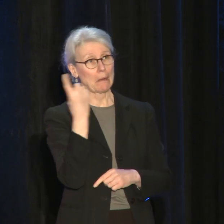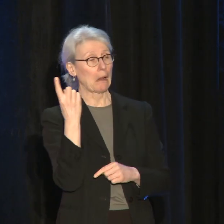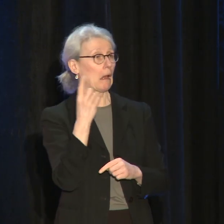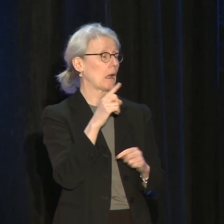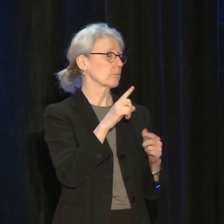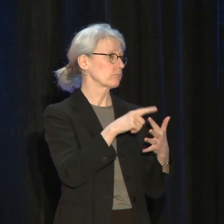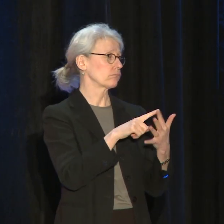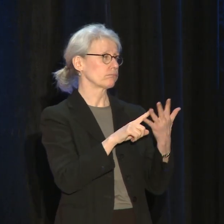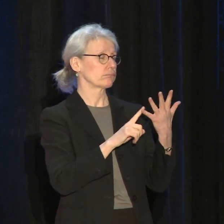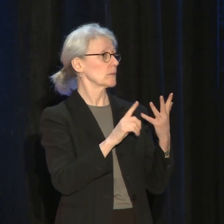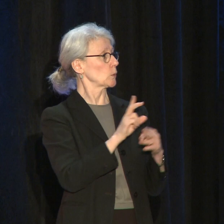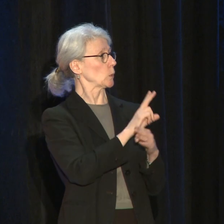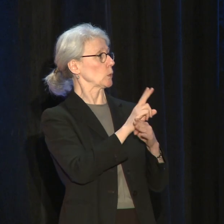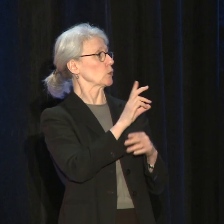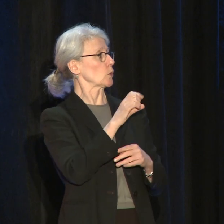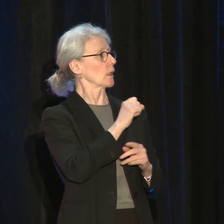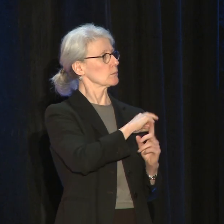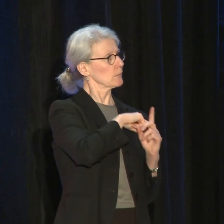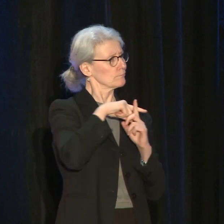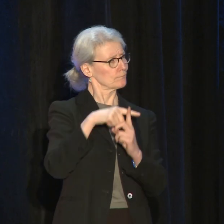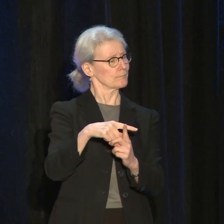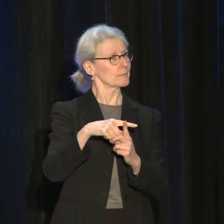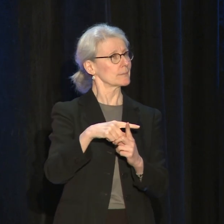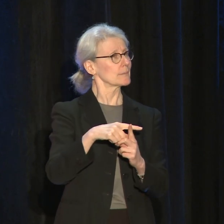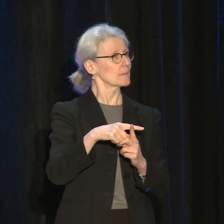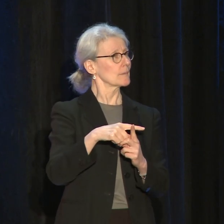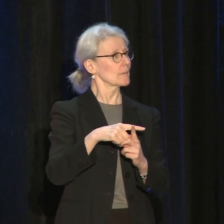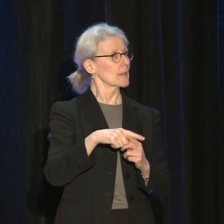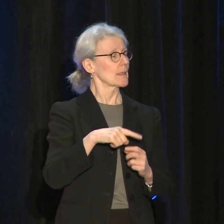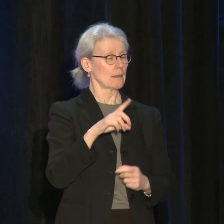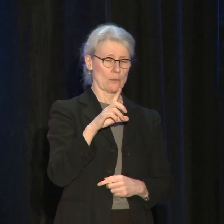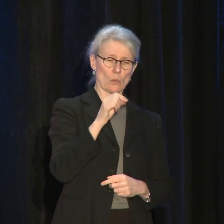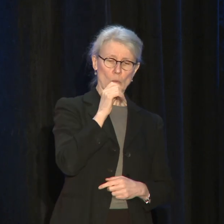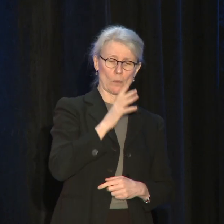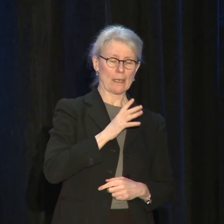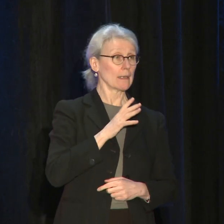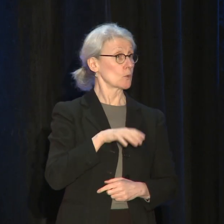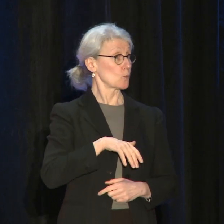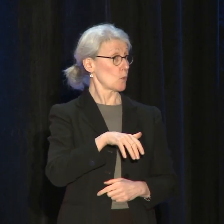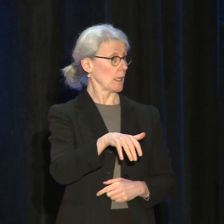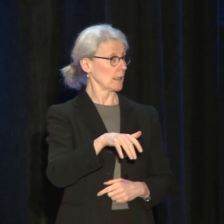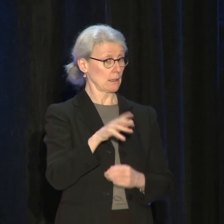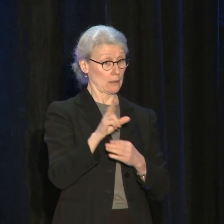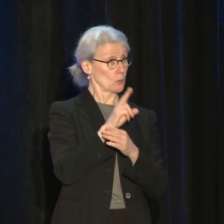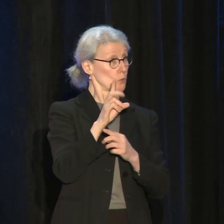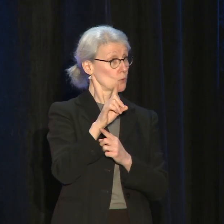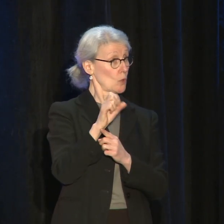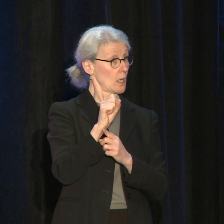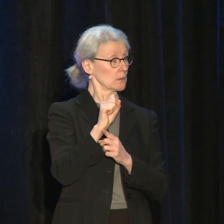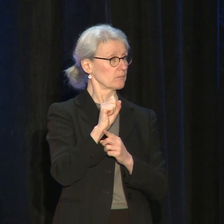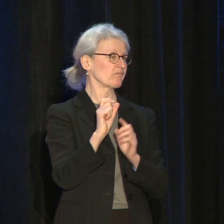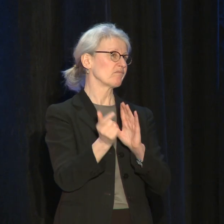approach to the issue of drug use while pregnant was being targeted at Black women